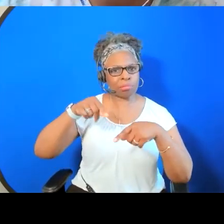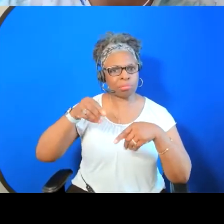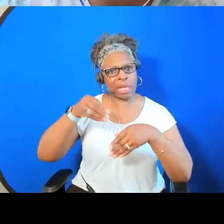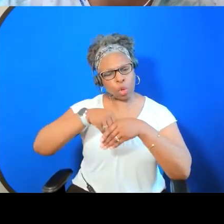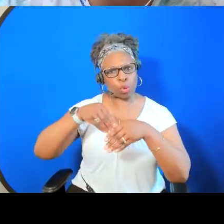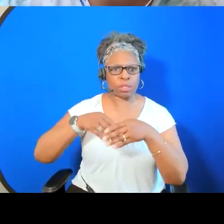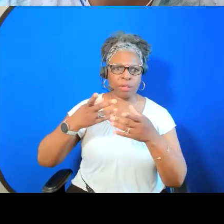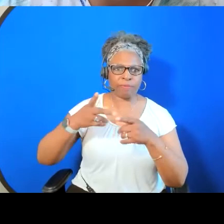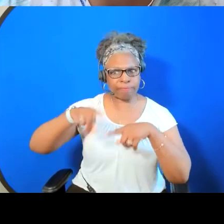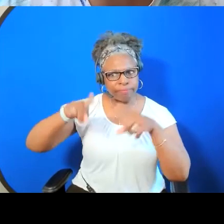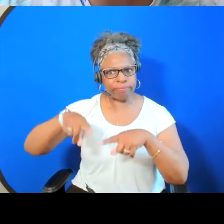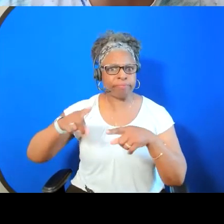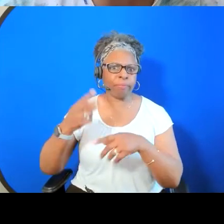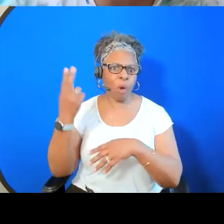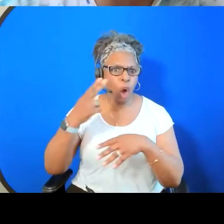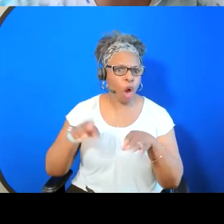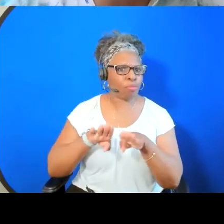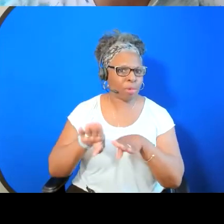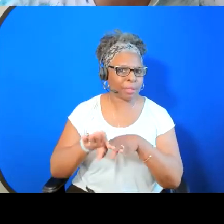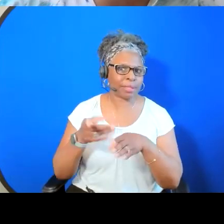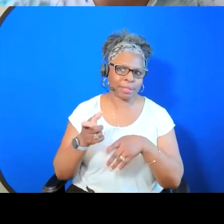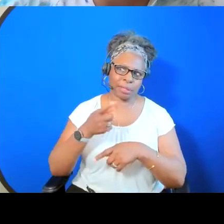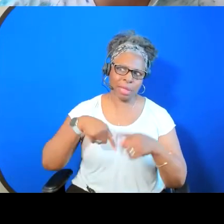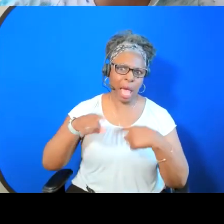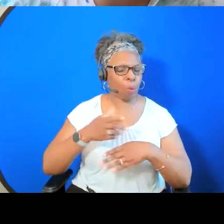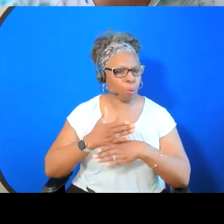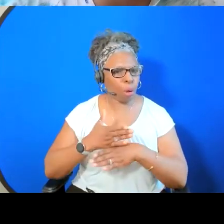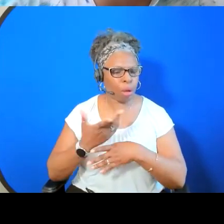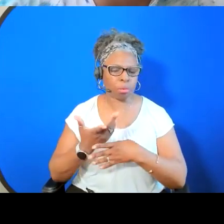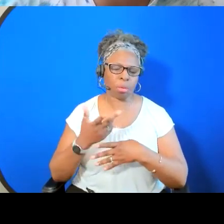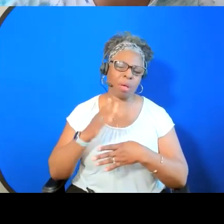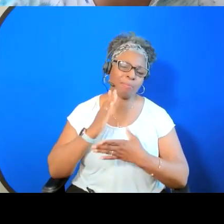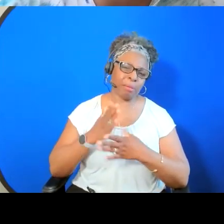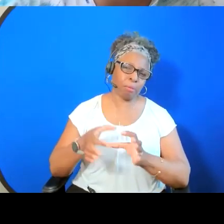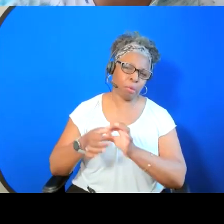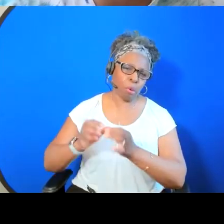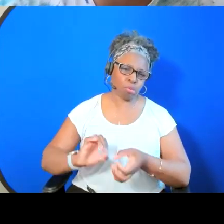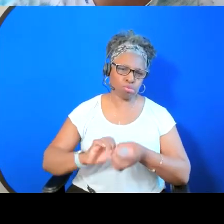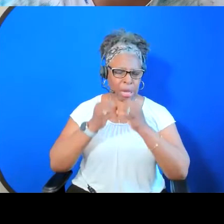And so, I really believe that co-creation if genuine and well planned,